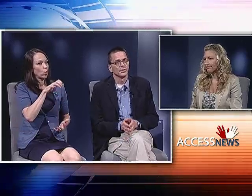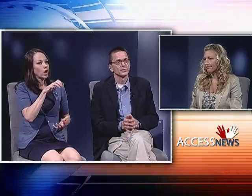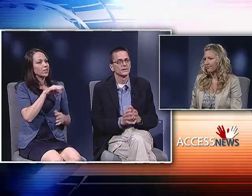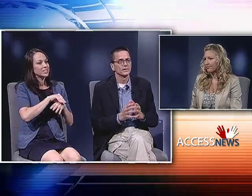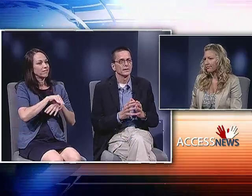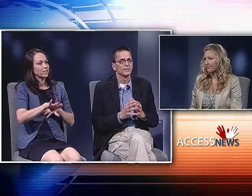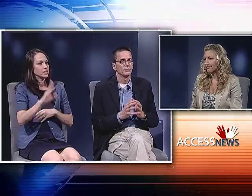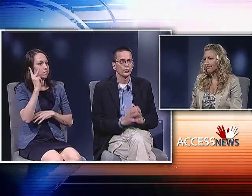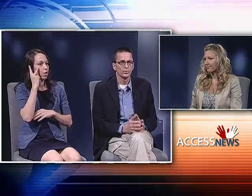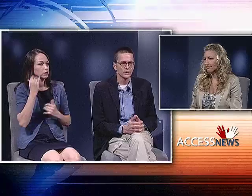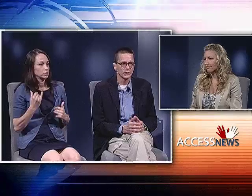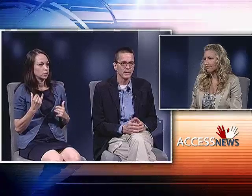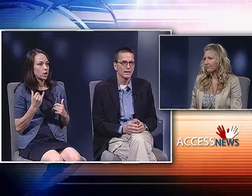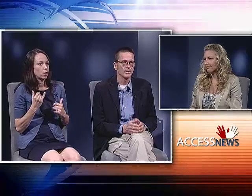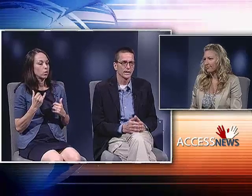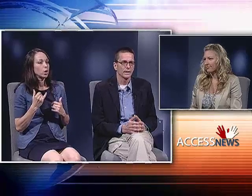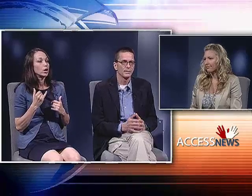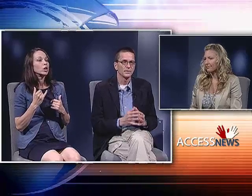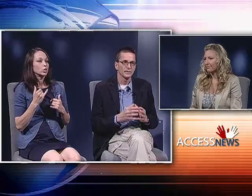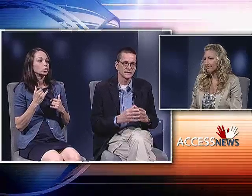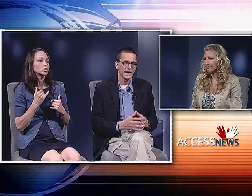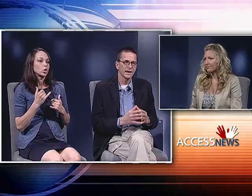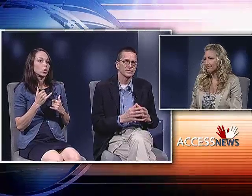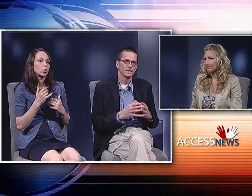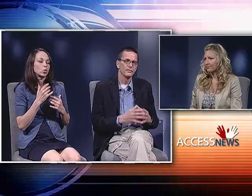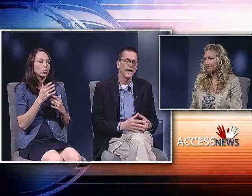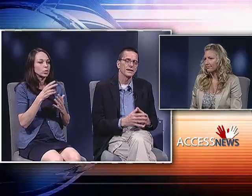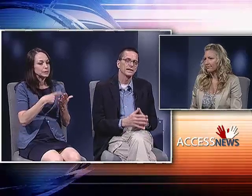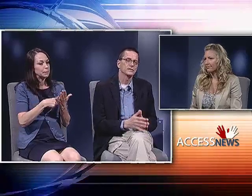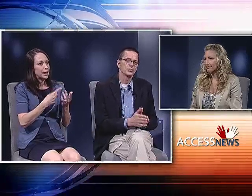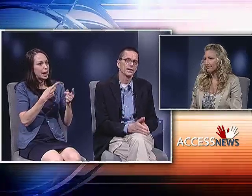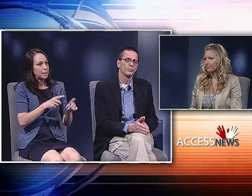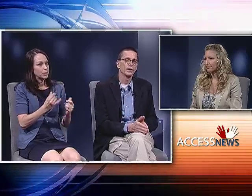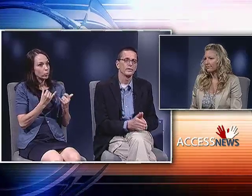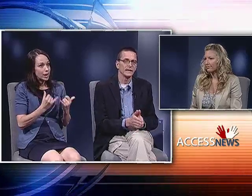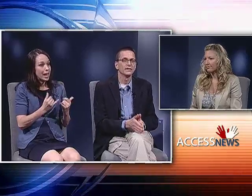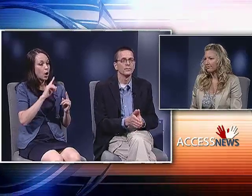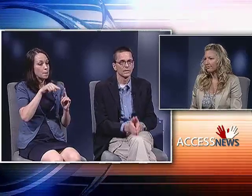There's a crucial debate going on about the status of that concentrated wealth in the political arena.